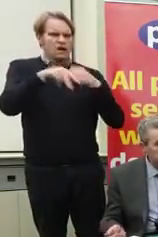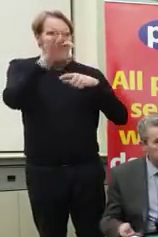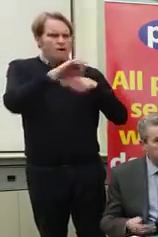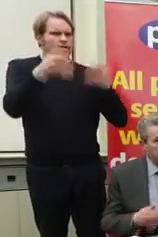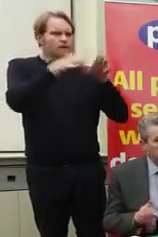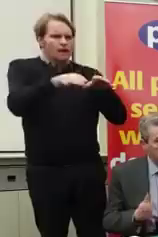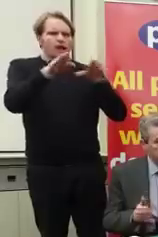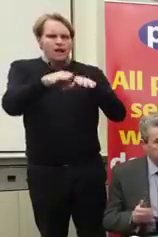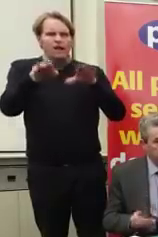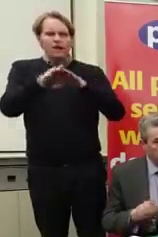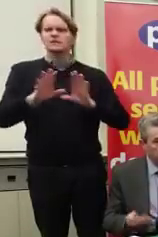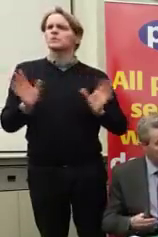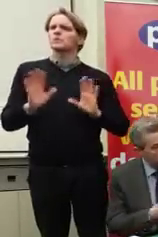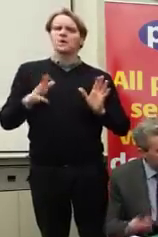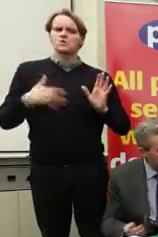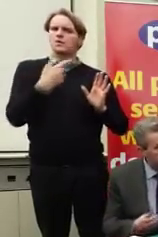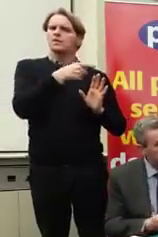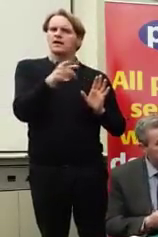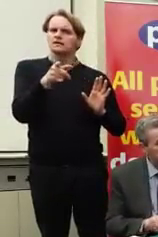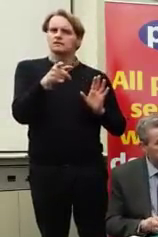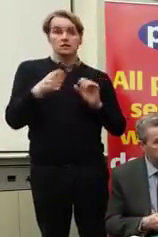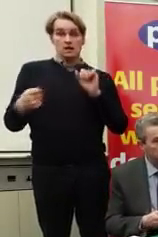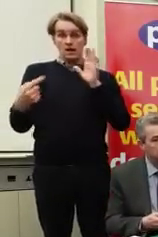And that's why I think it's important that John's here tonight because I think John